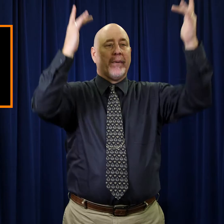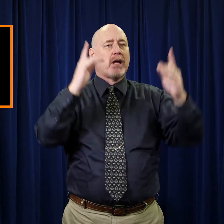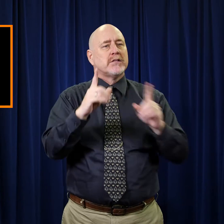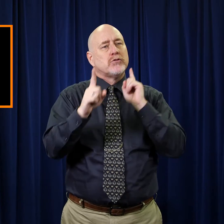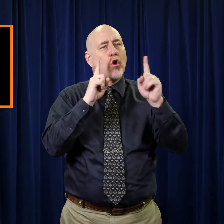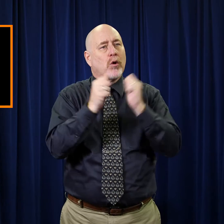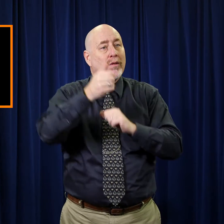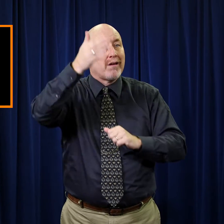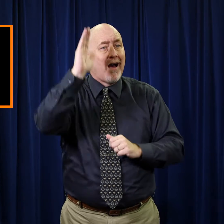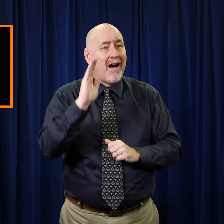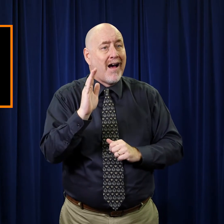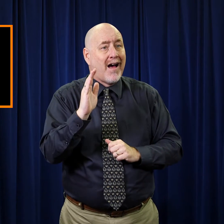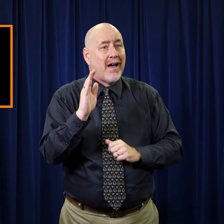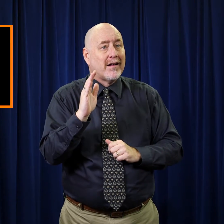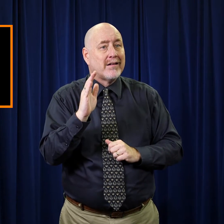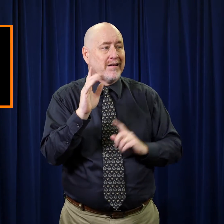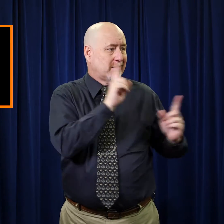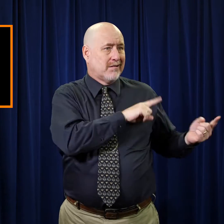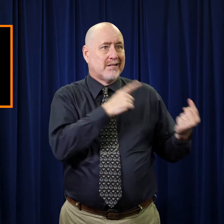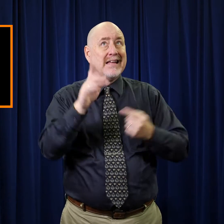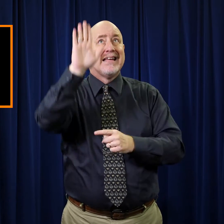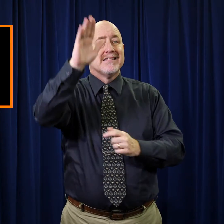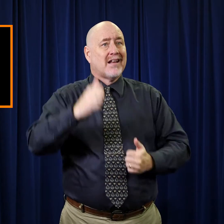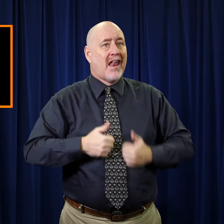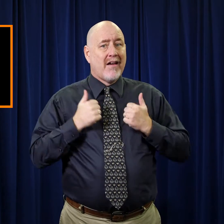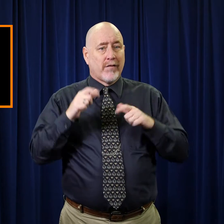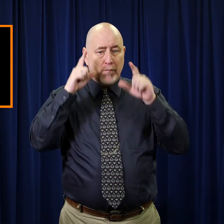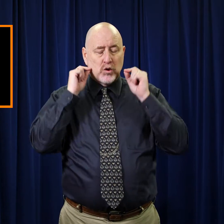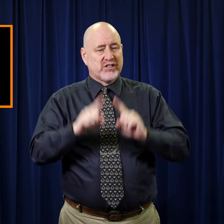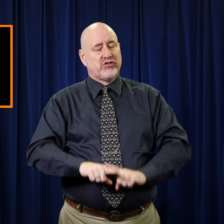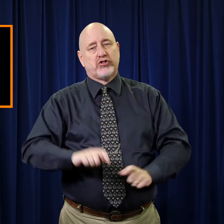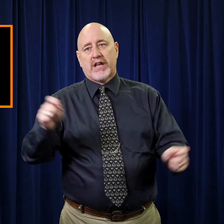he's been talking to God. Since the burning bush, his life has been different